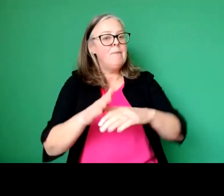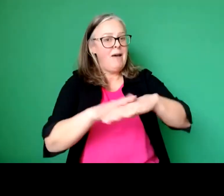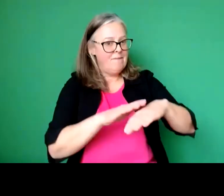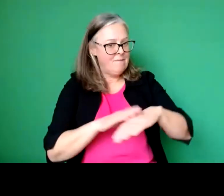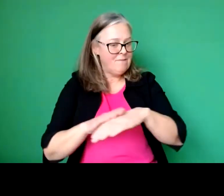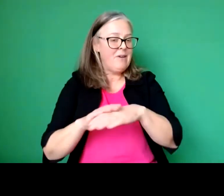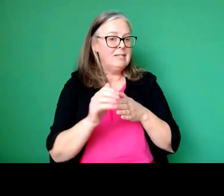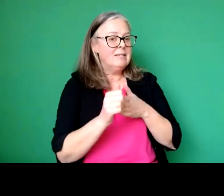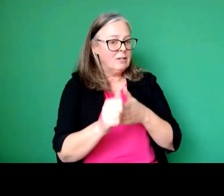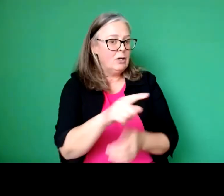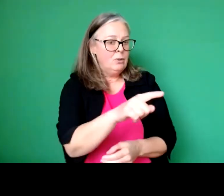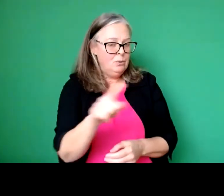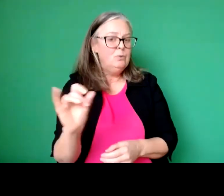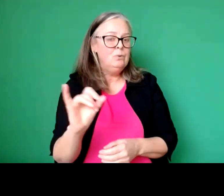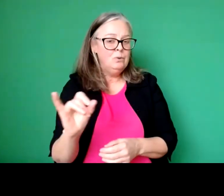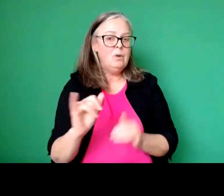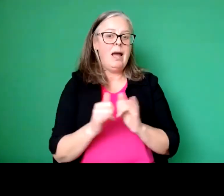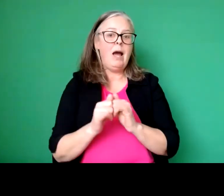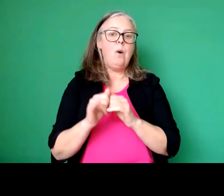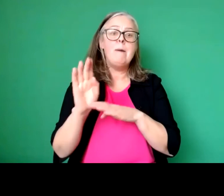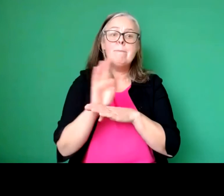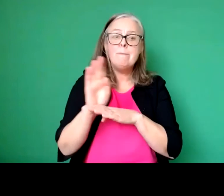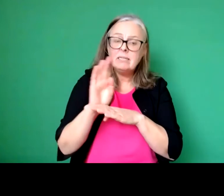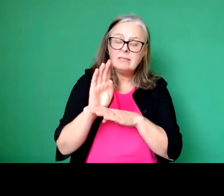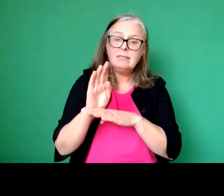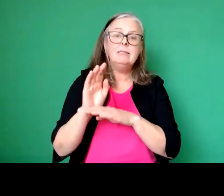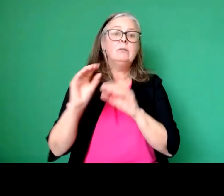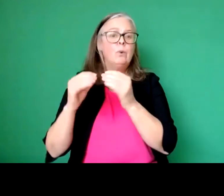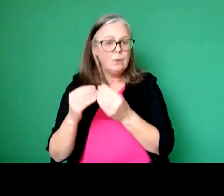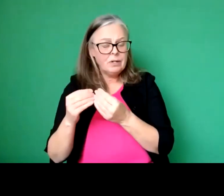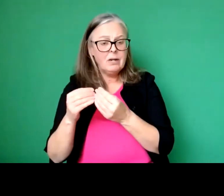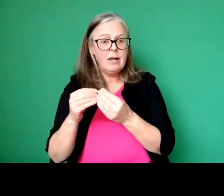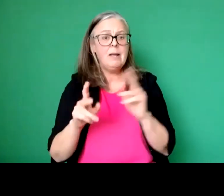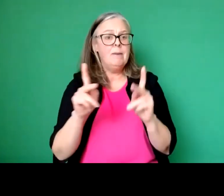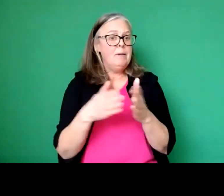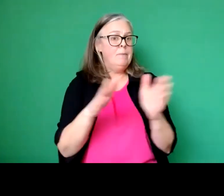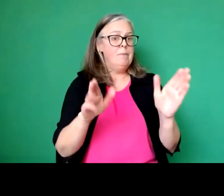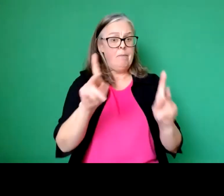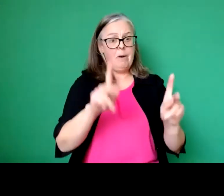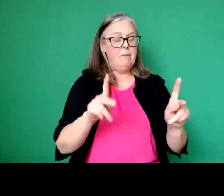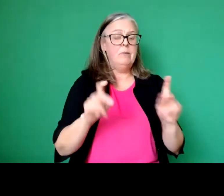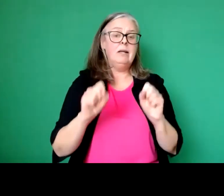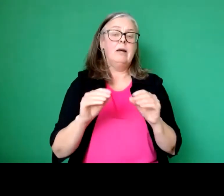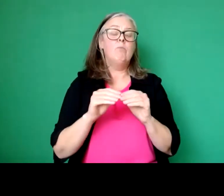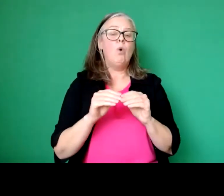on on how businesses and members of the public can more effectively interact with a person who uses a